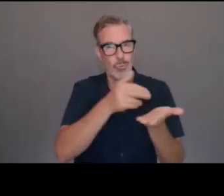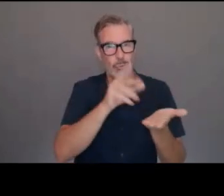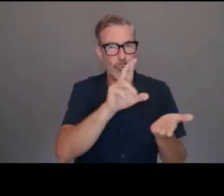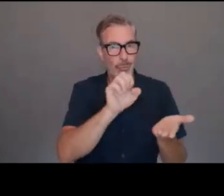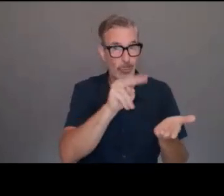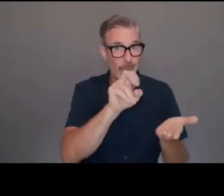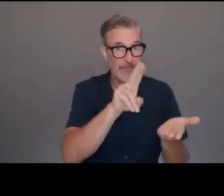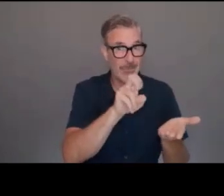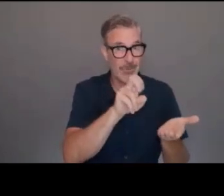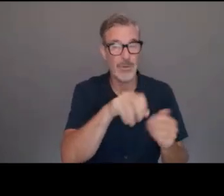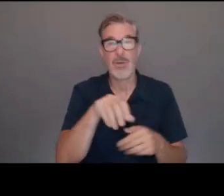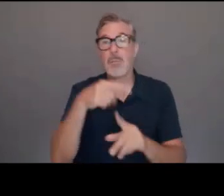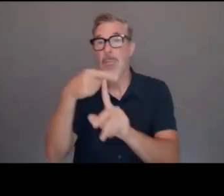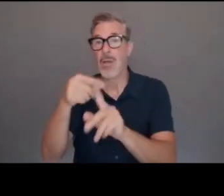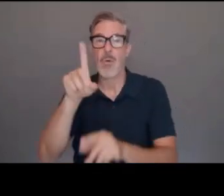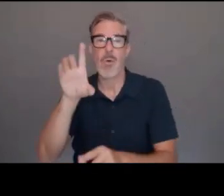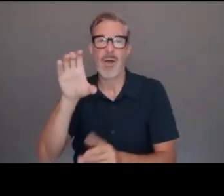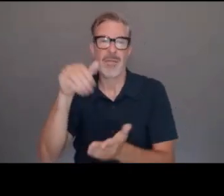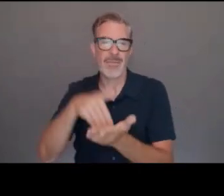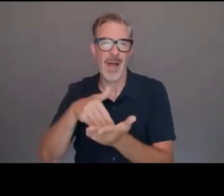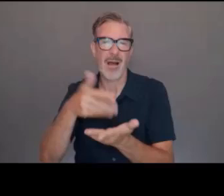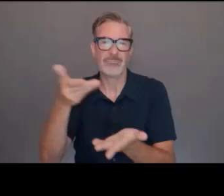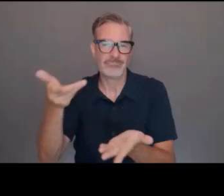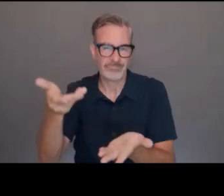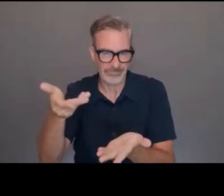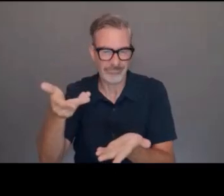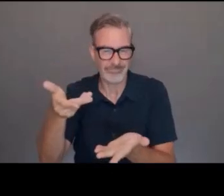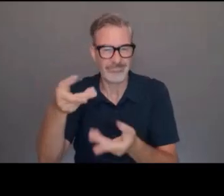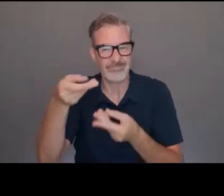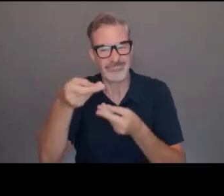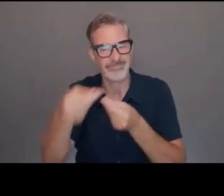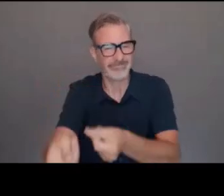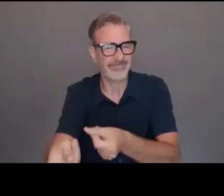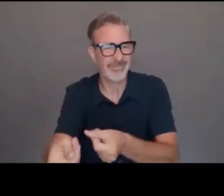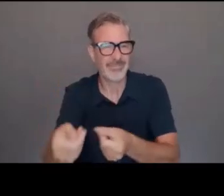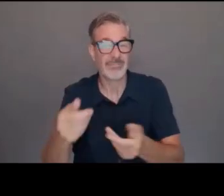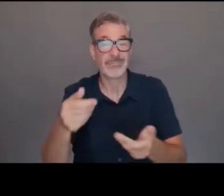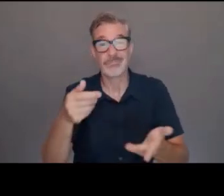So you don't want to be showing a surplus or a deficit as part of that exercise, and